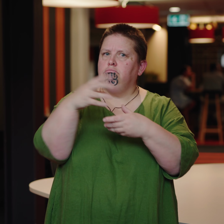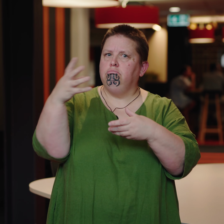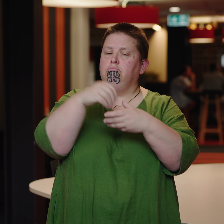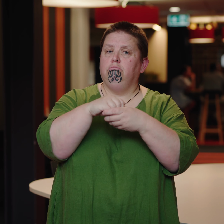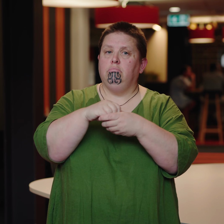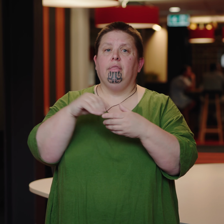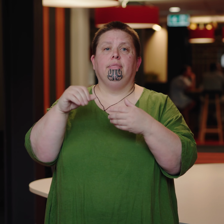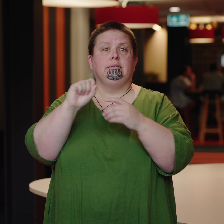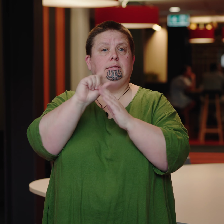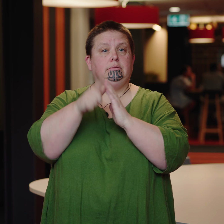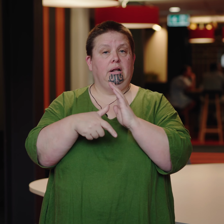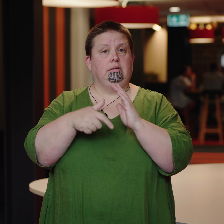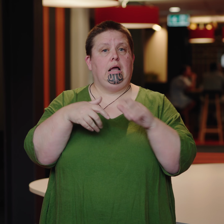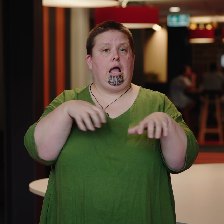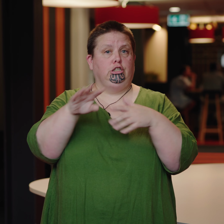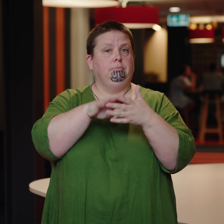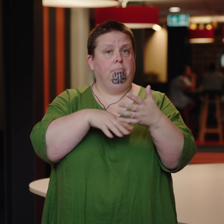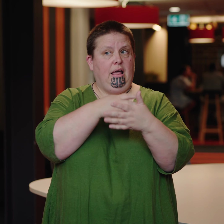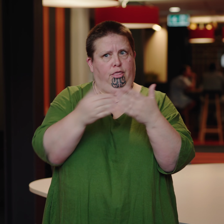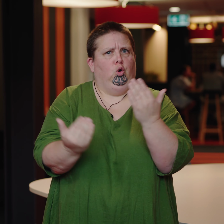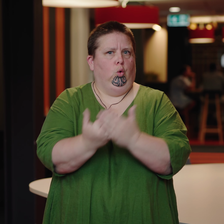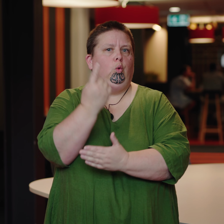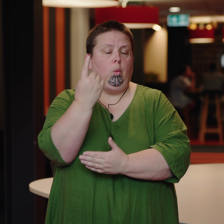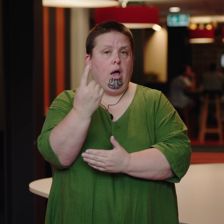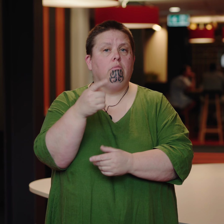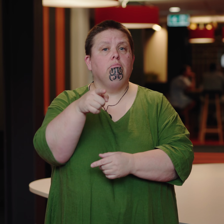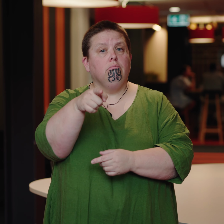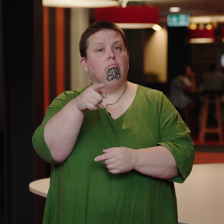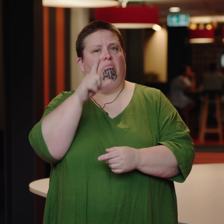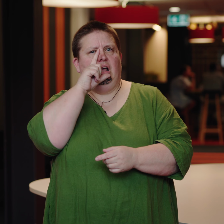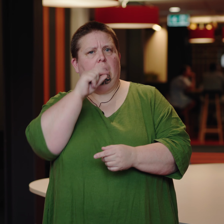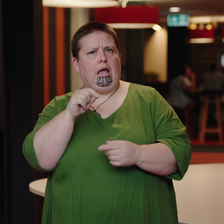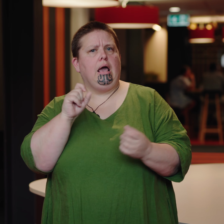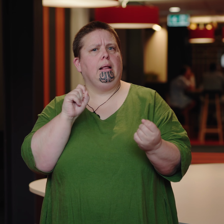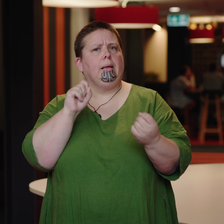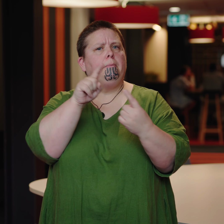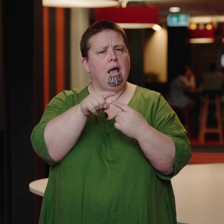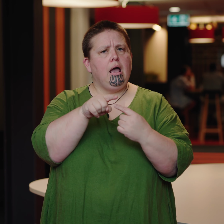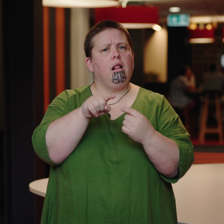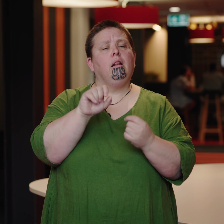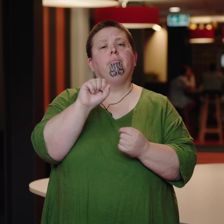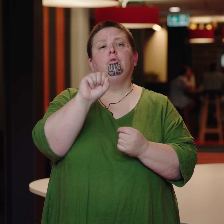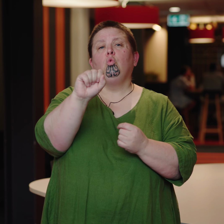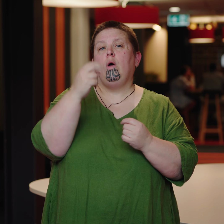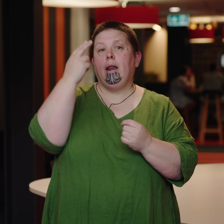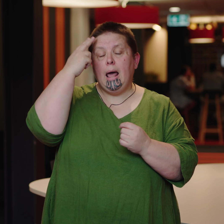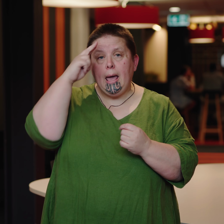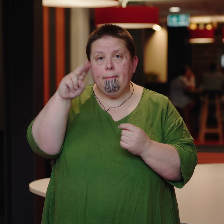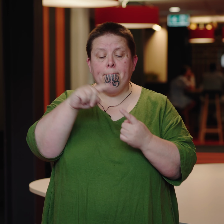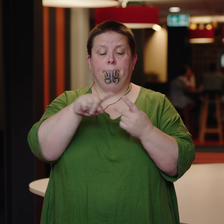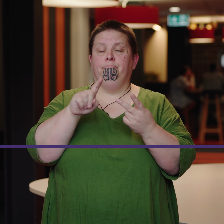include in the new Disability Action Plan, email your name and contact details to